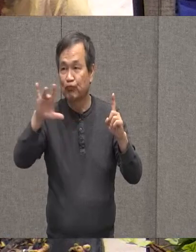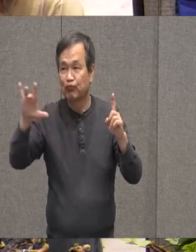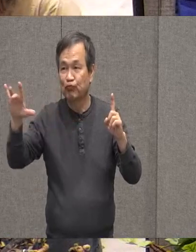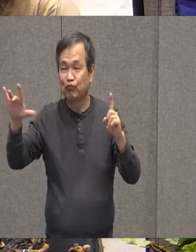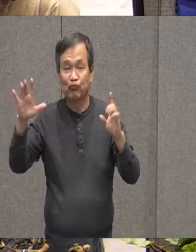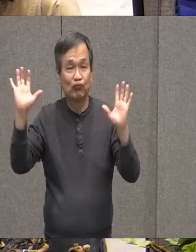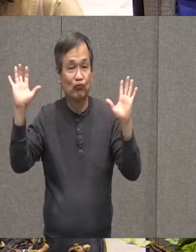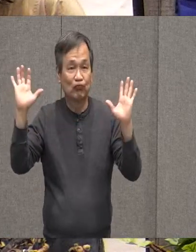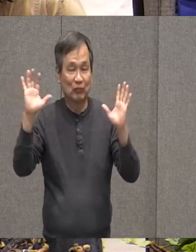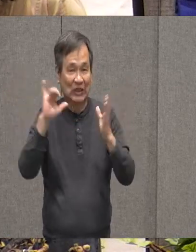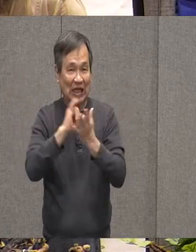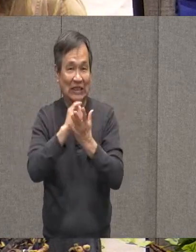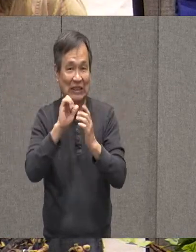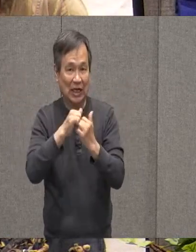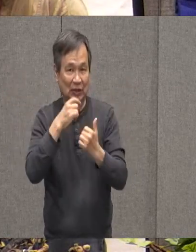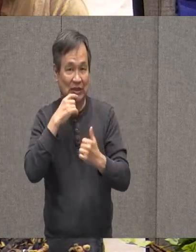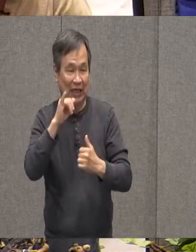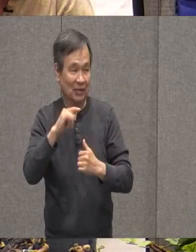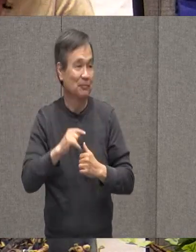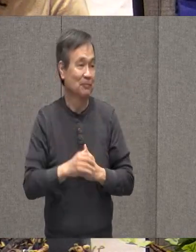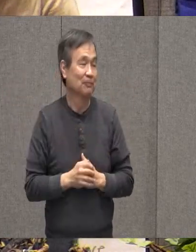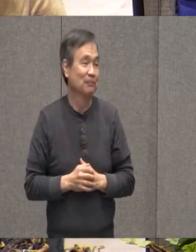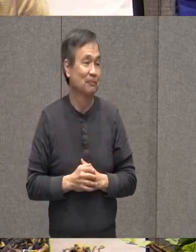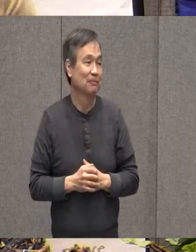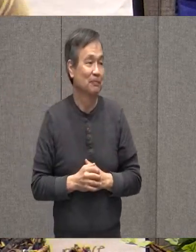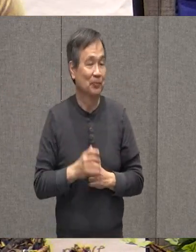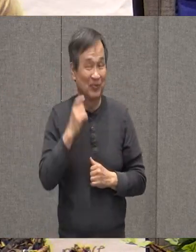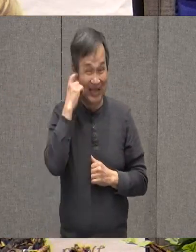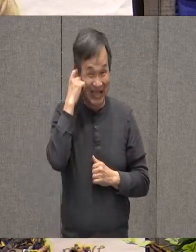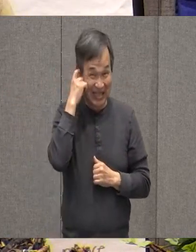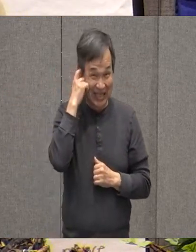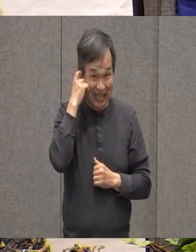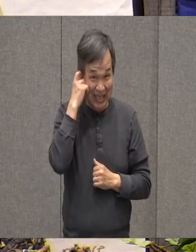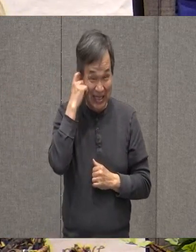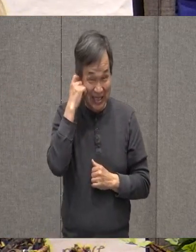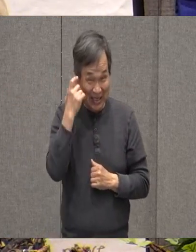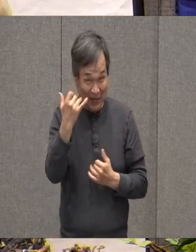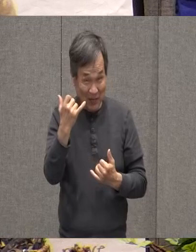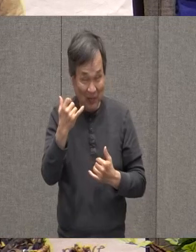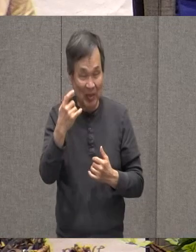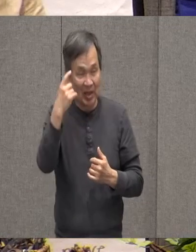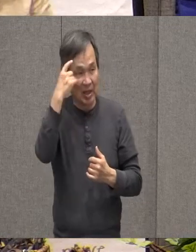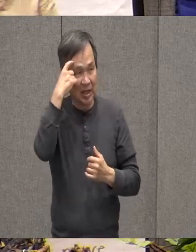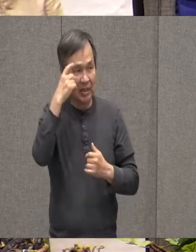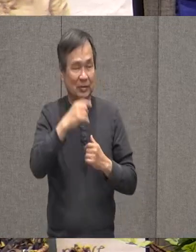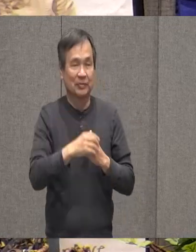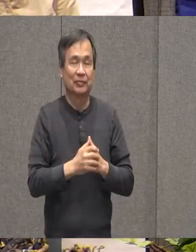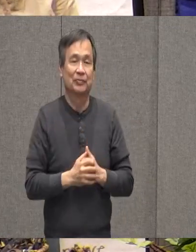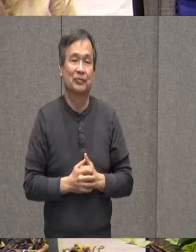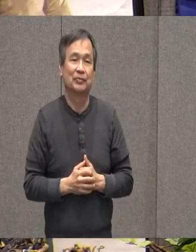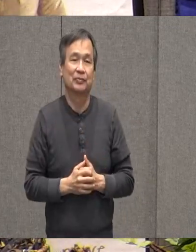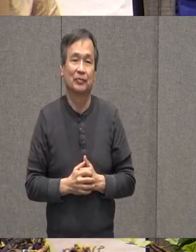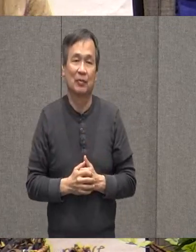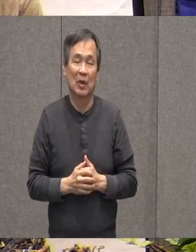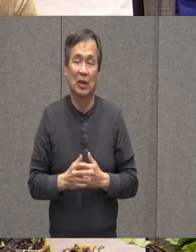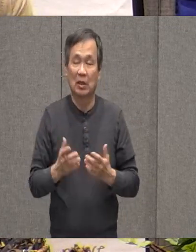on our place value houses chart. Now let's think about some people that we may know